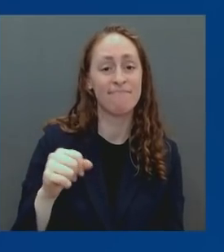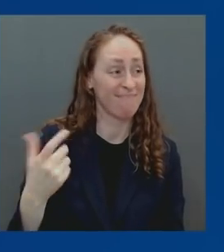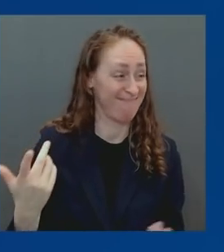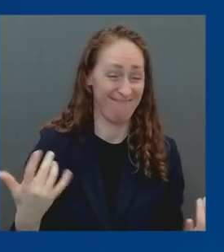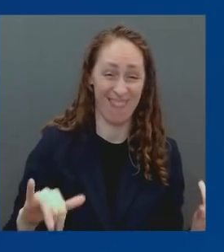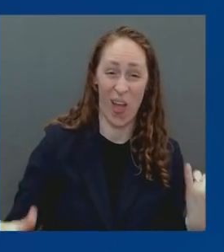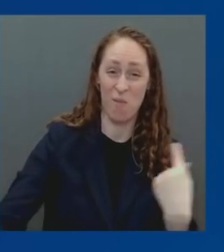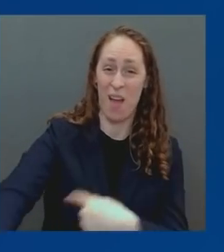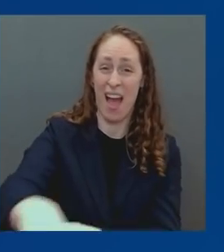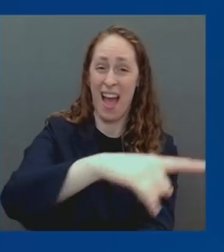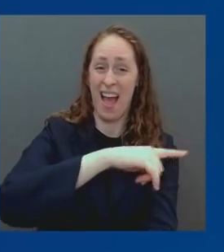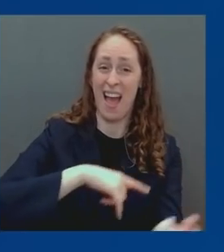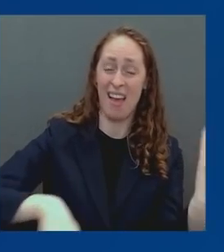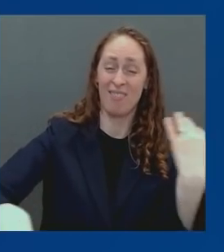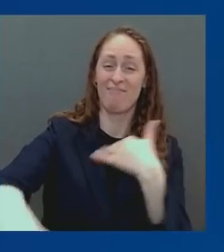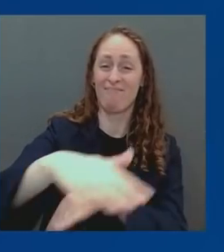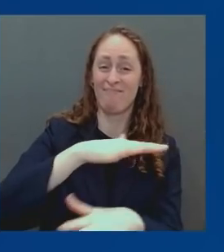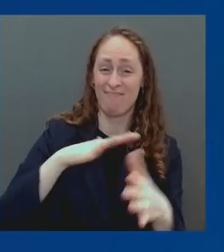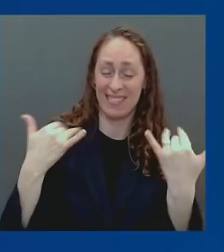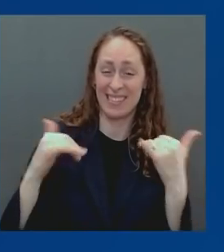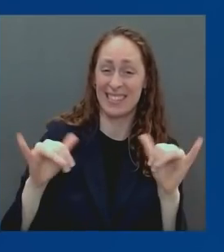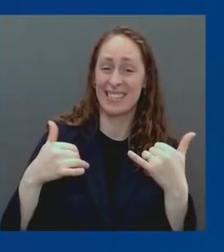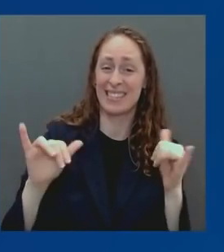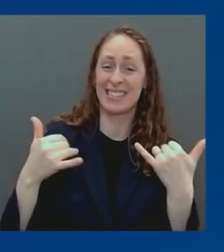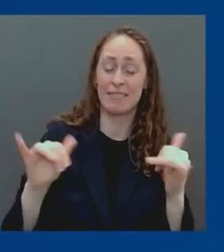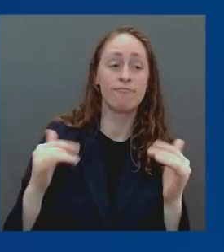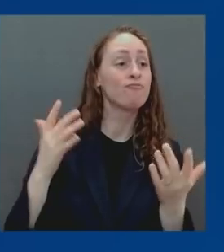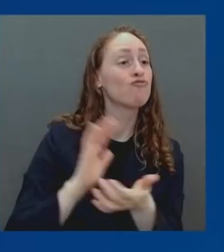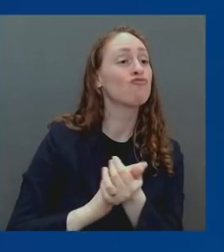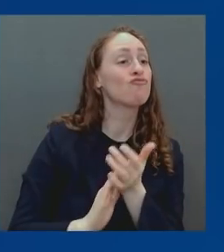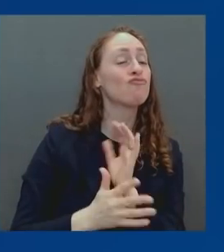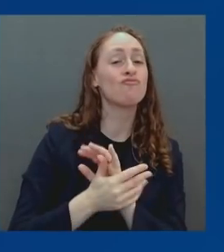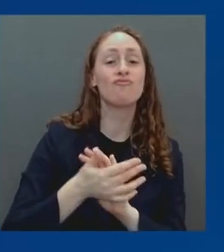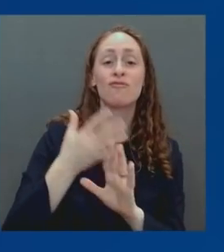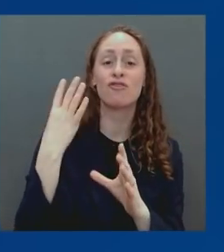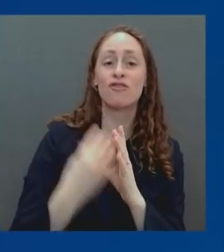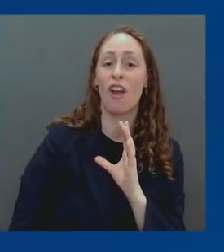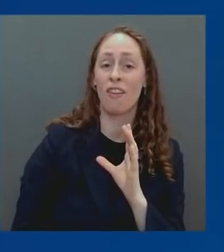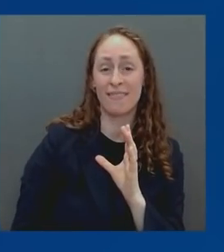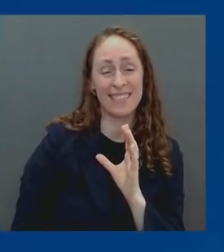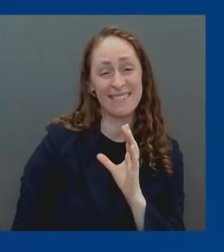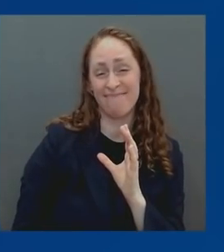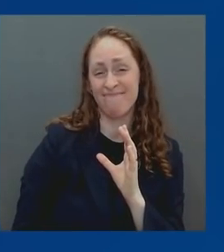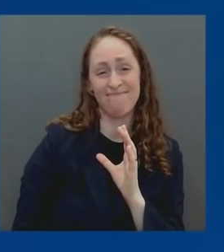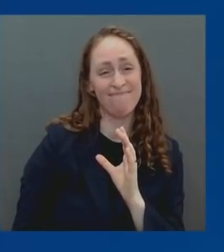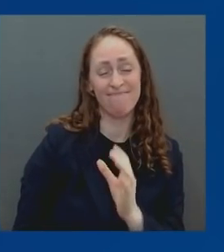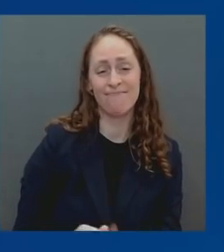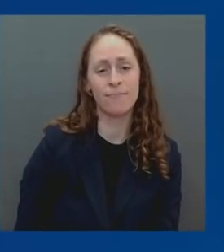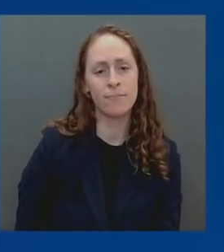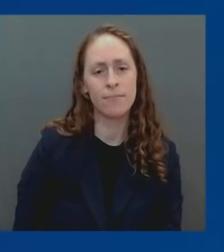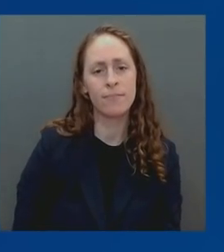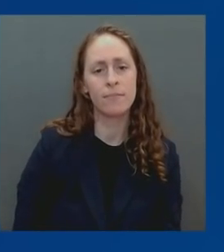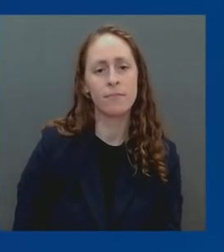but it isn't at a level that it essentially dominates what we do and dramatically influences our lives.